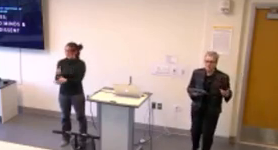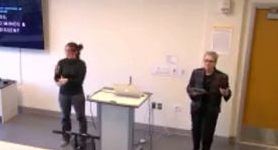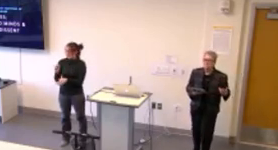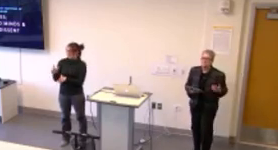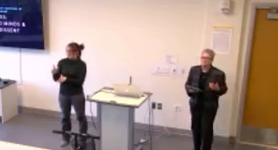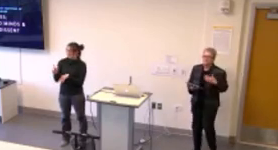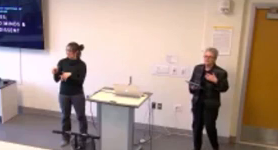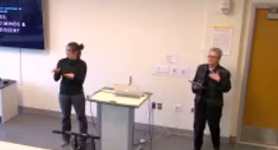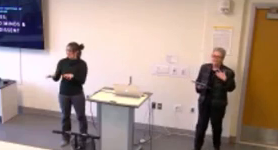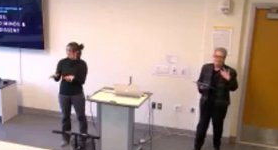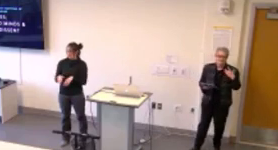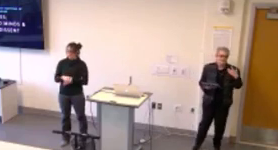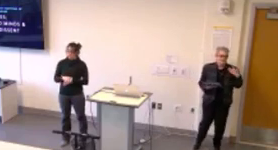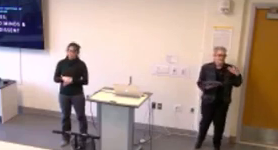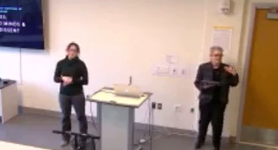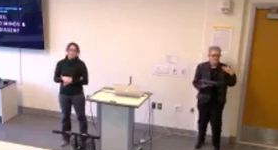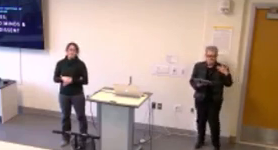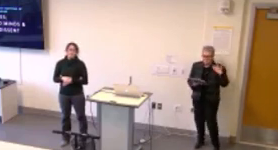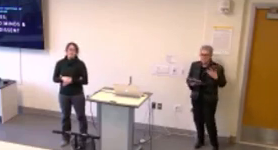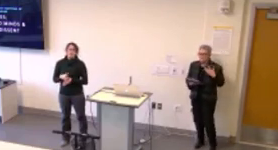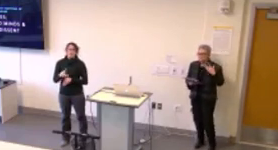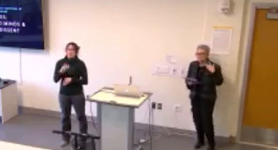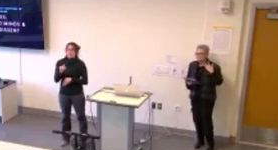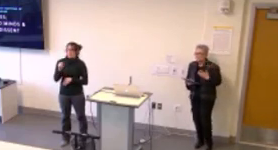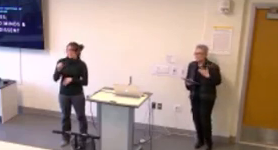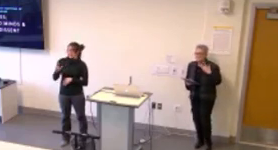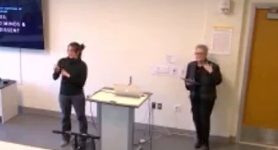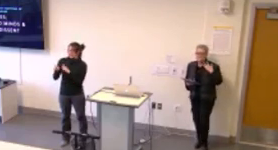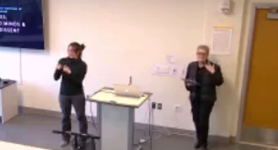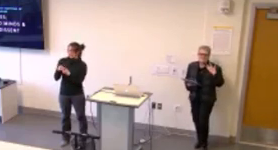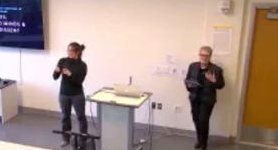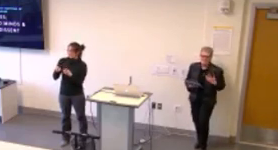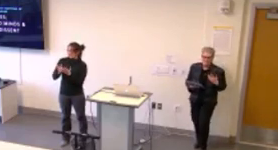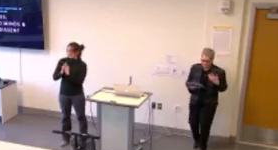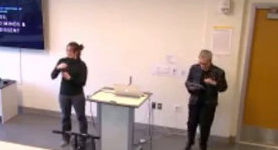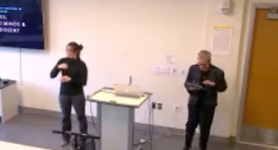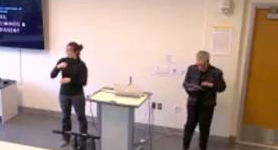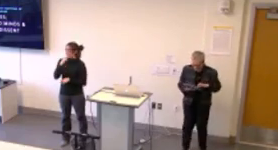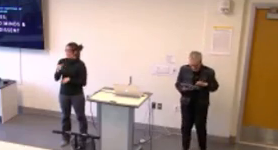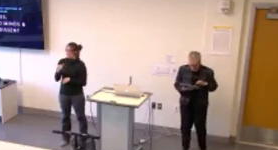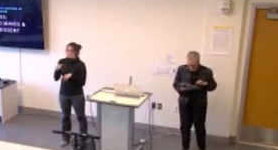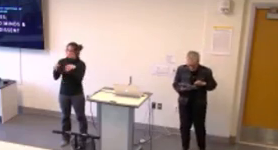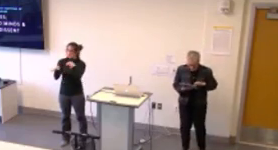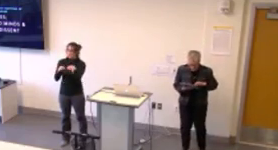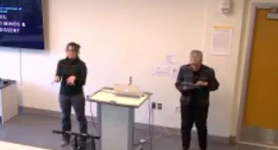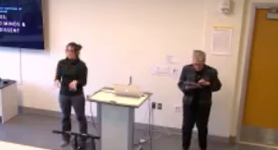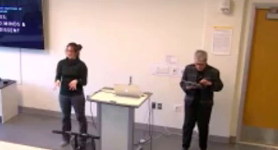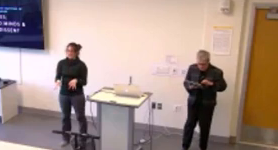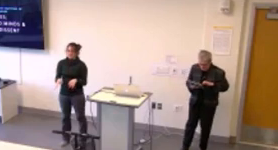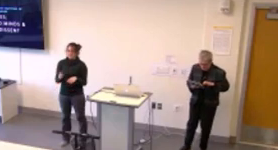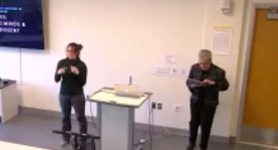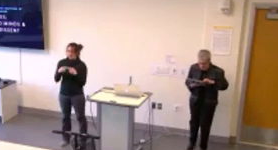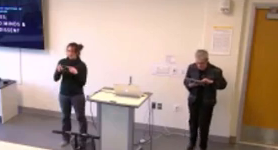So and T.L. specifically asked me not to go in at great length. So without further ado.